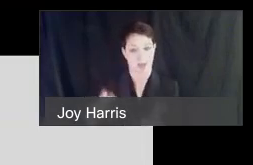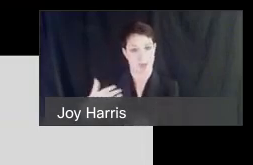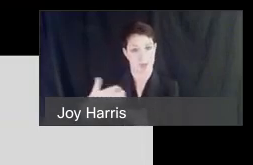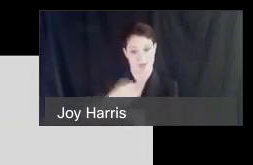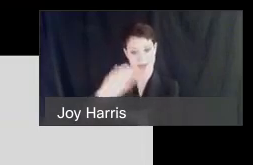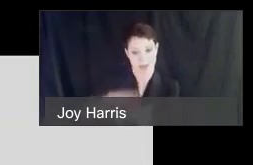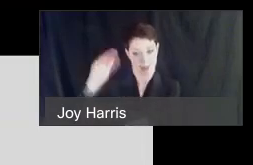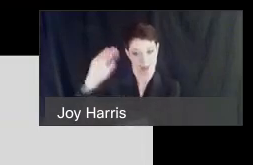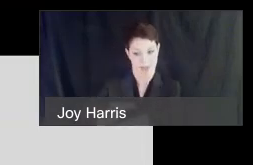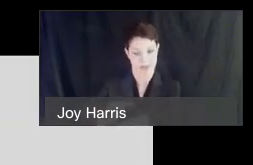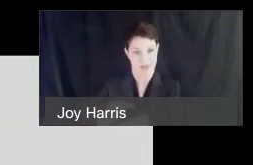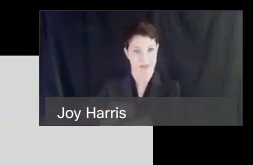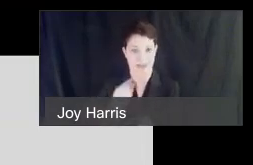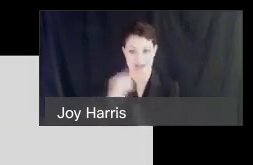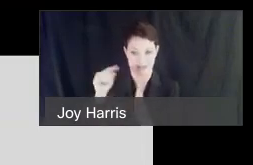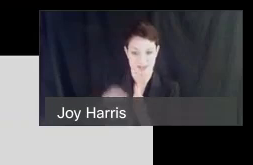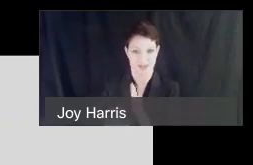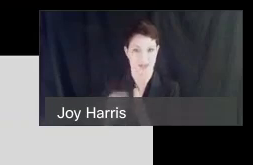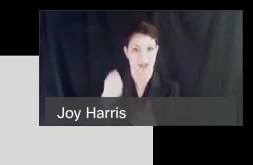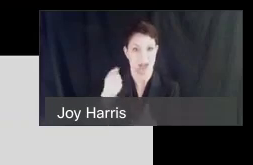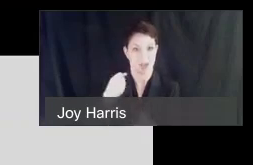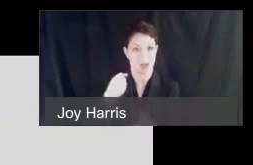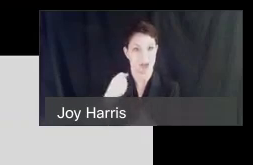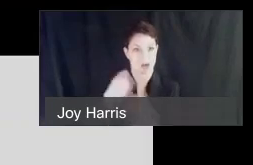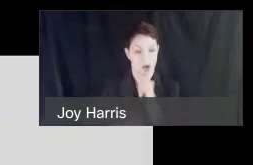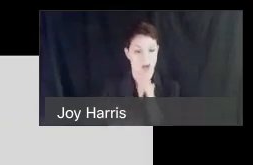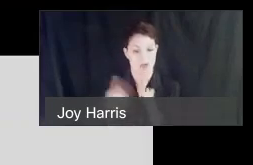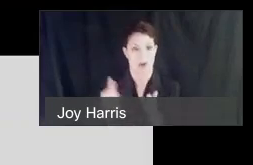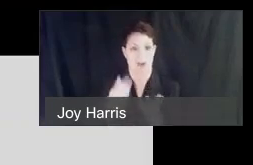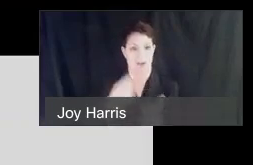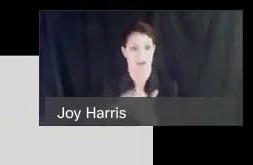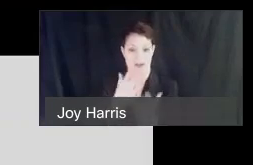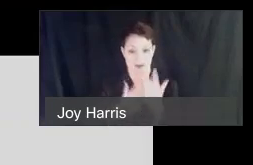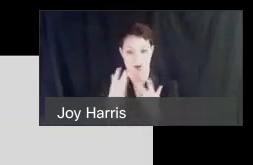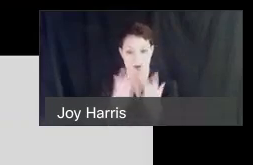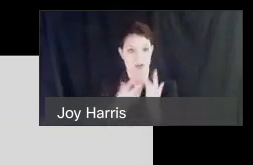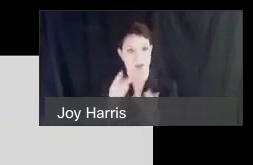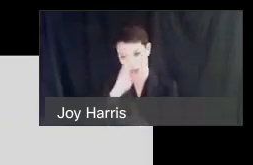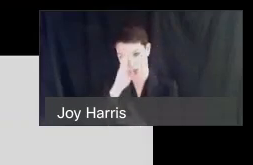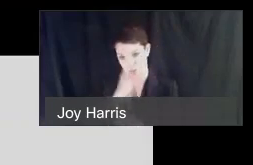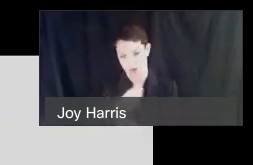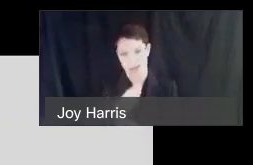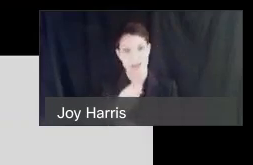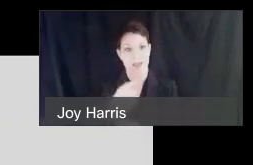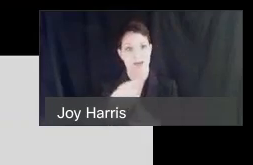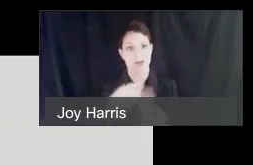costs, or experience other financial hardship due directly or indirectly to the COVID-19 pandemic;